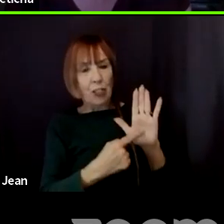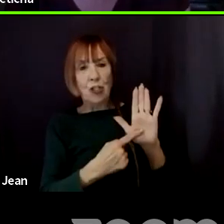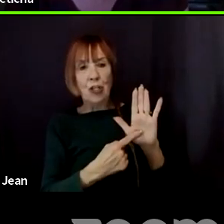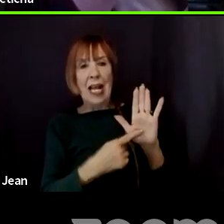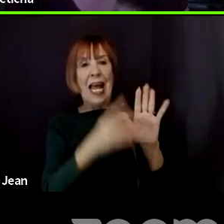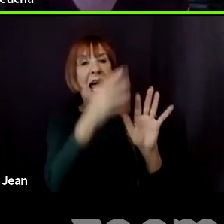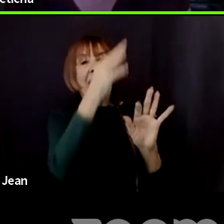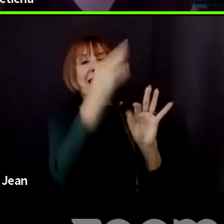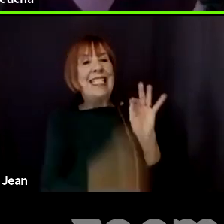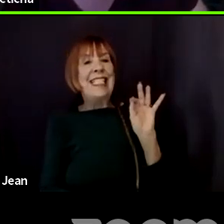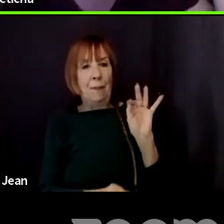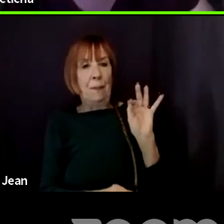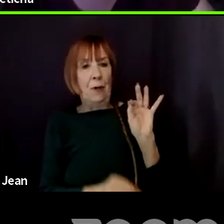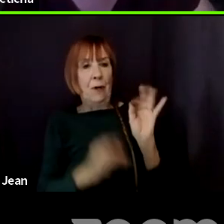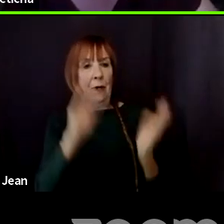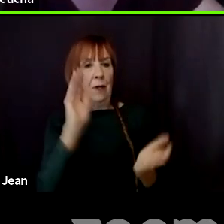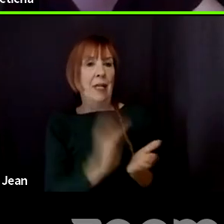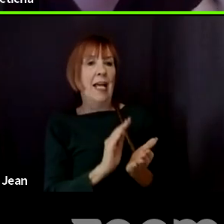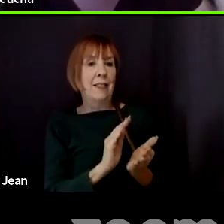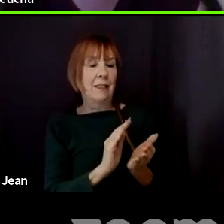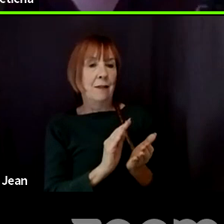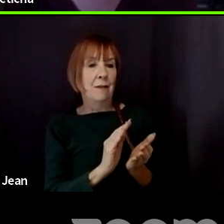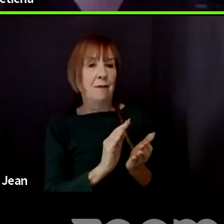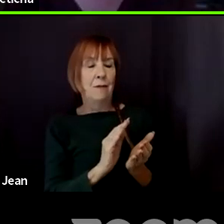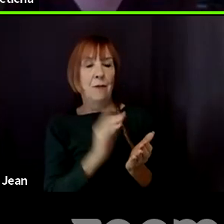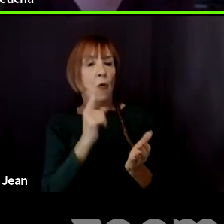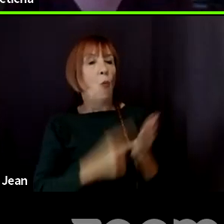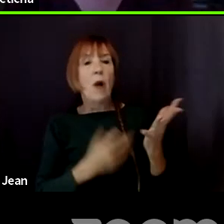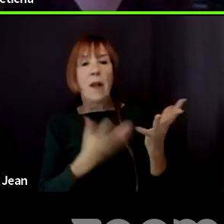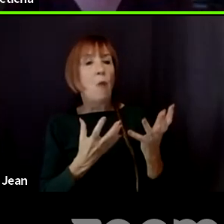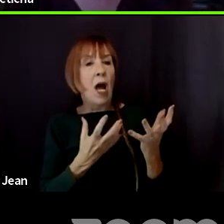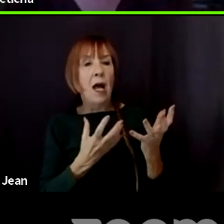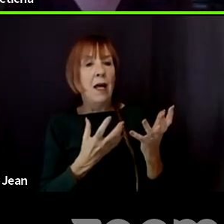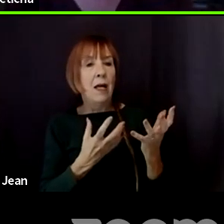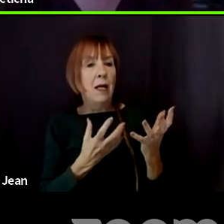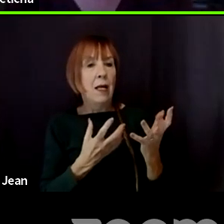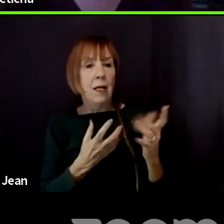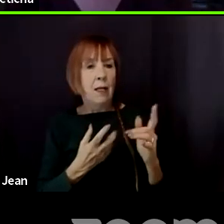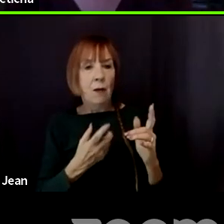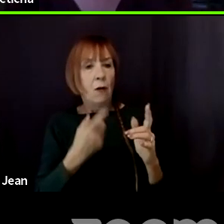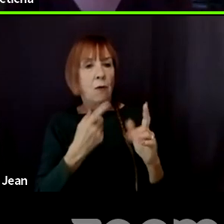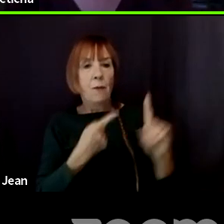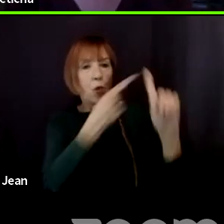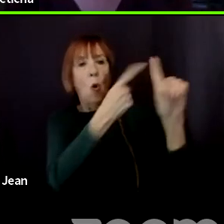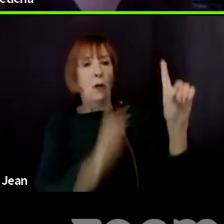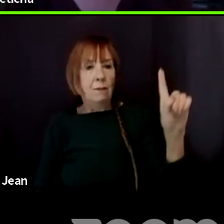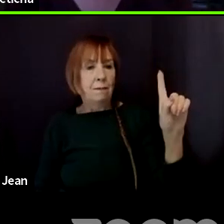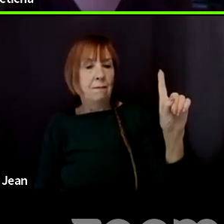simple on and off binary goal. And then that'll usually help.